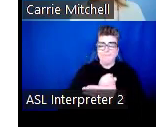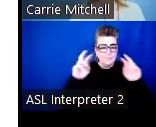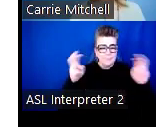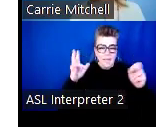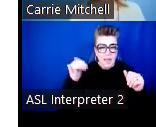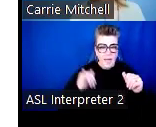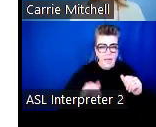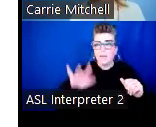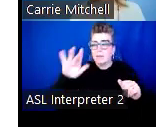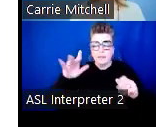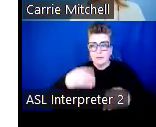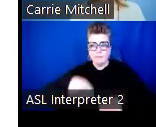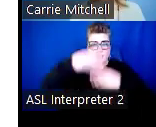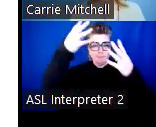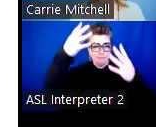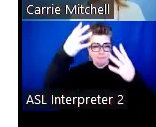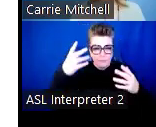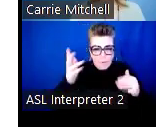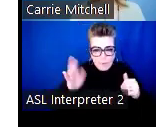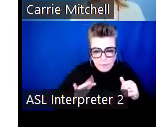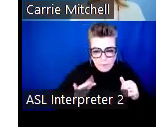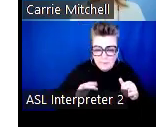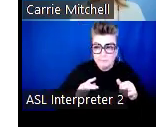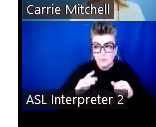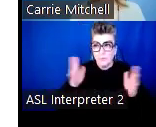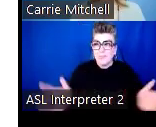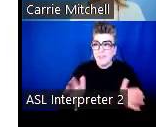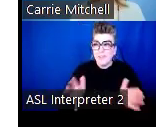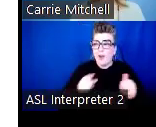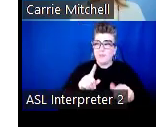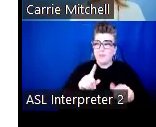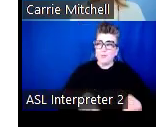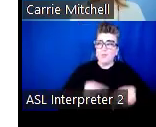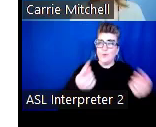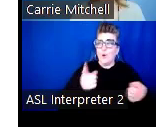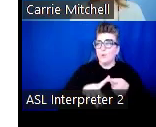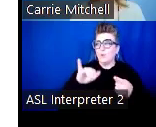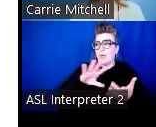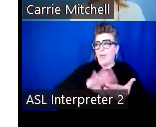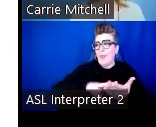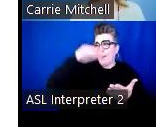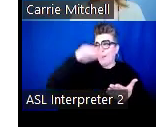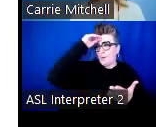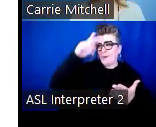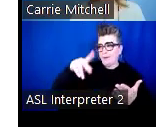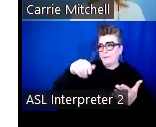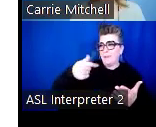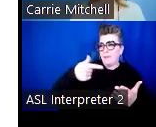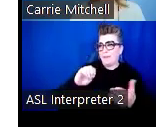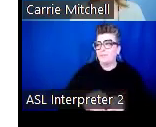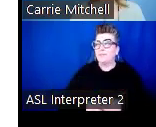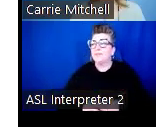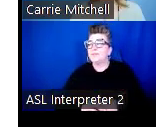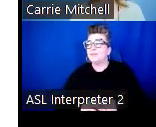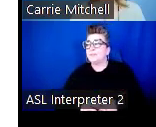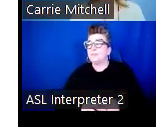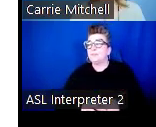So we really encourage folks to go to this learning page and check out what we've got.